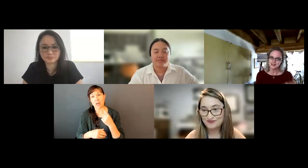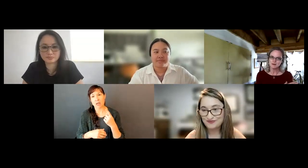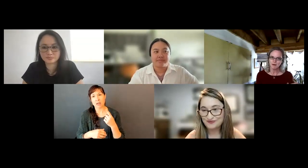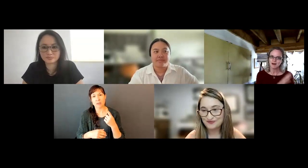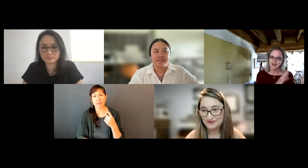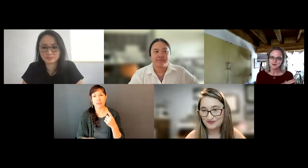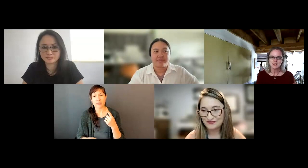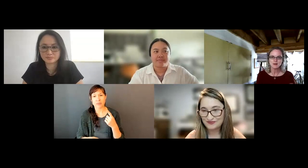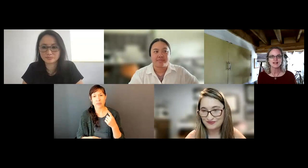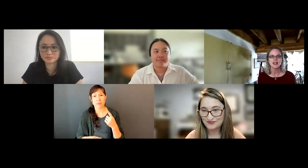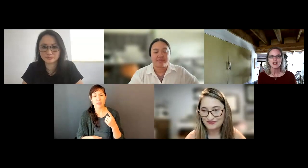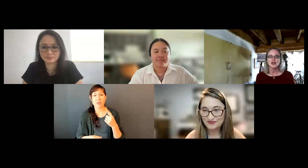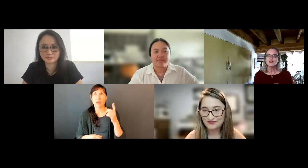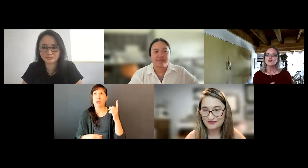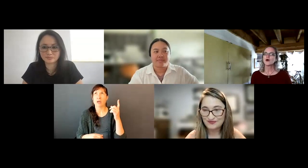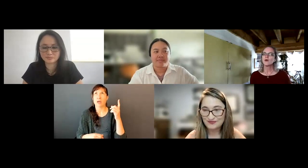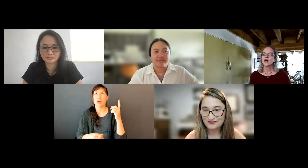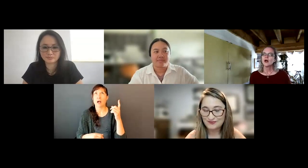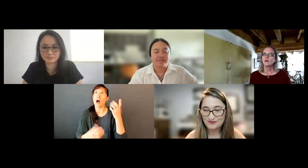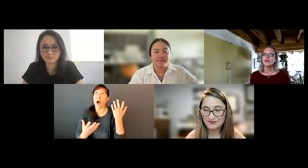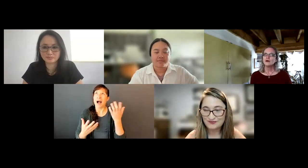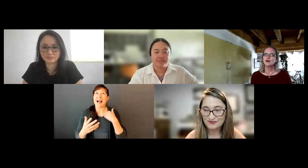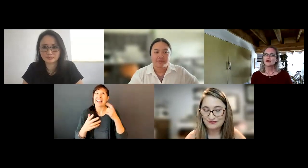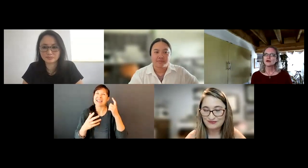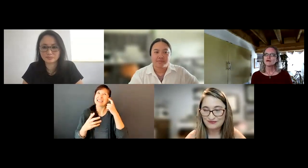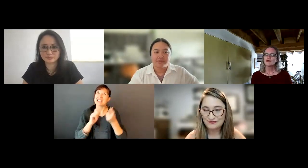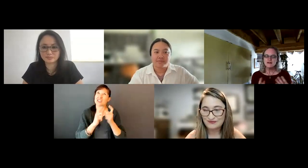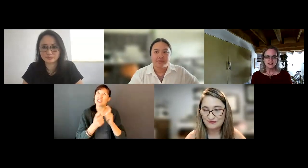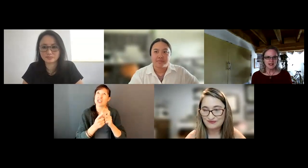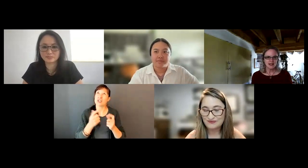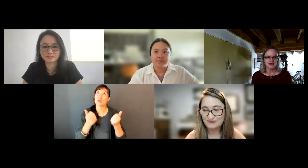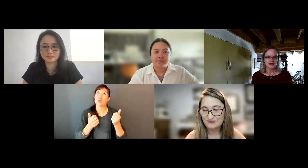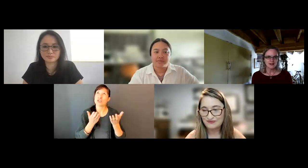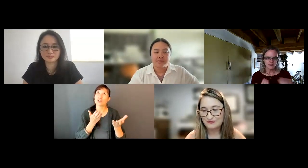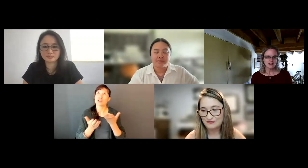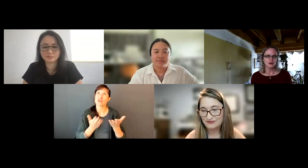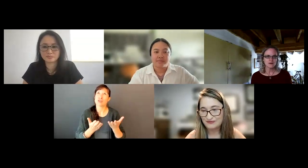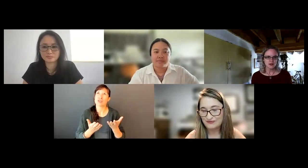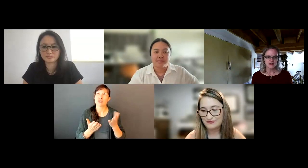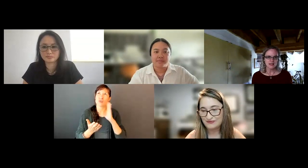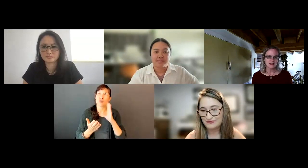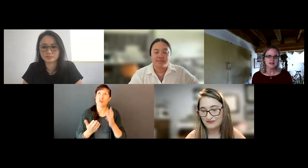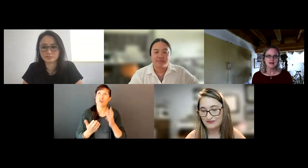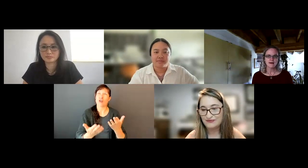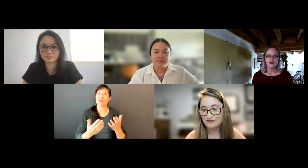"I did this before and I have some experience." So when you were revisiting your menu of services,